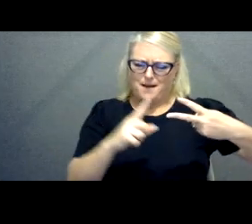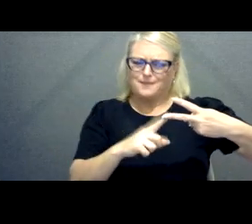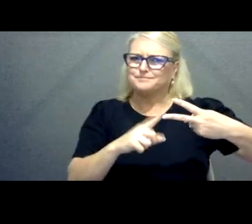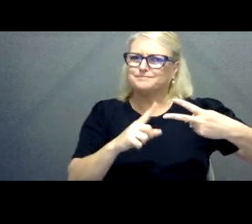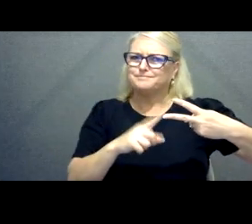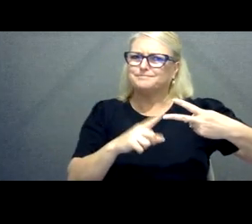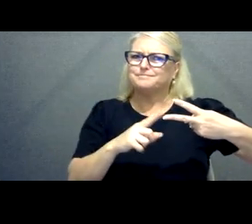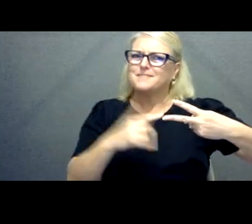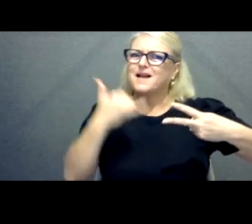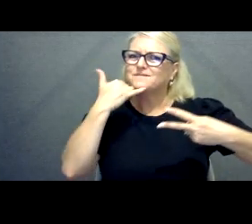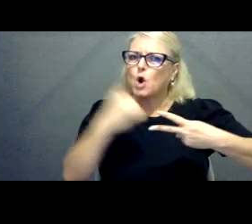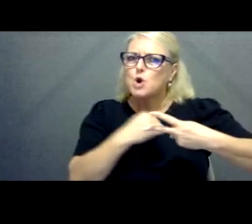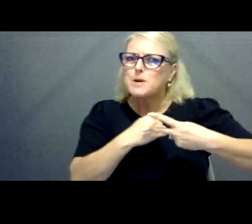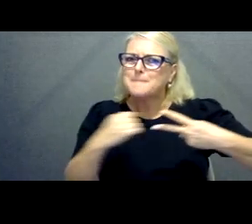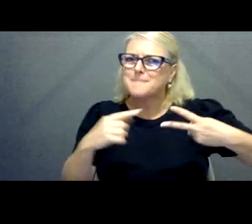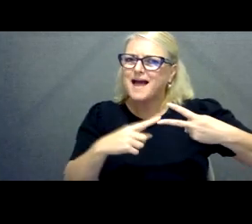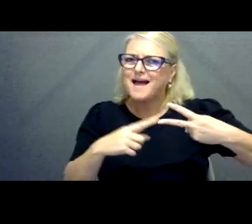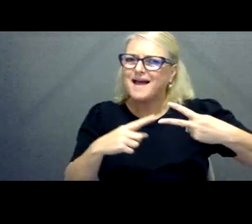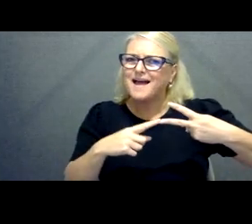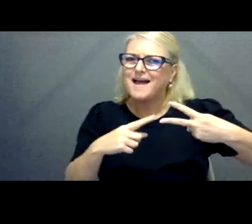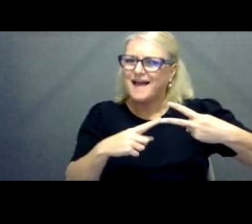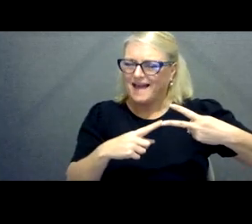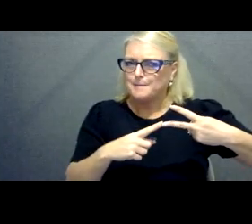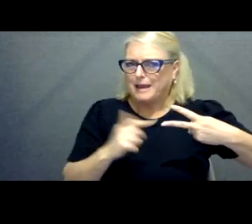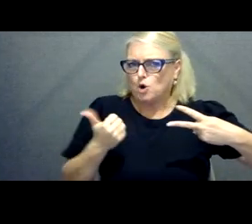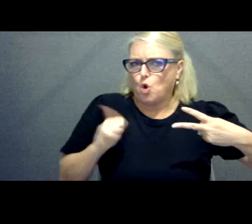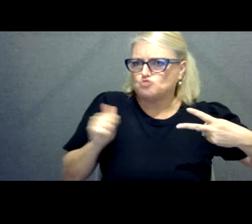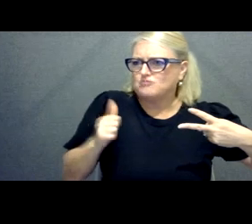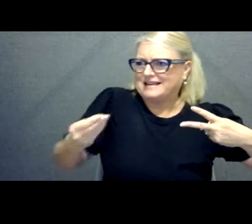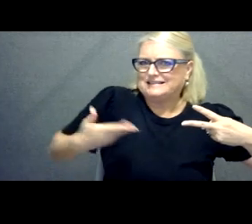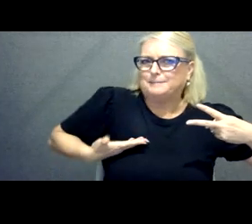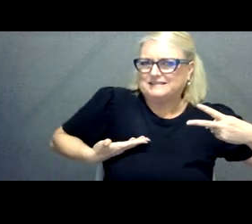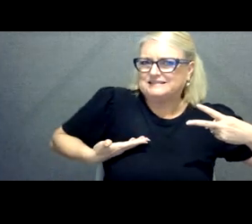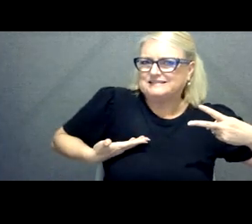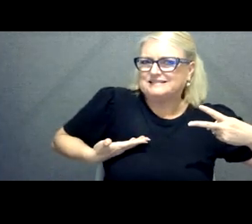the number for people who've already got already applied for legal aid so that that grants number